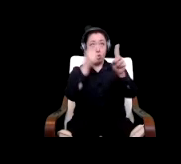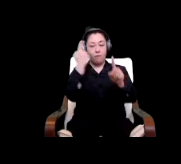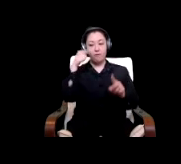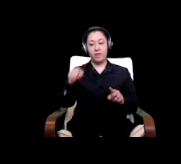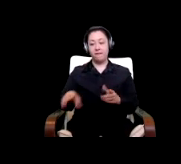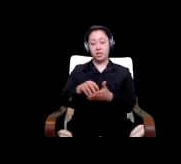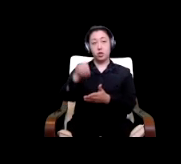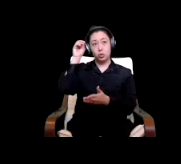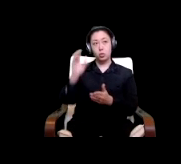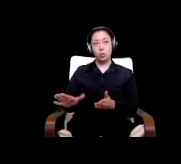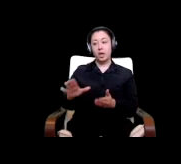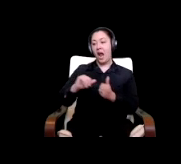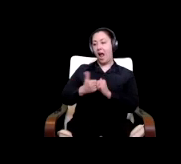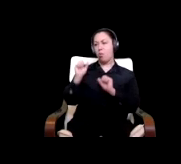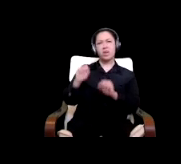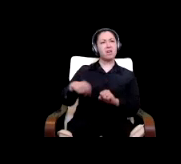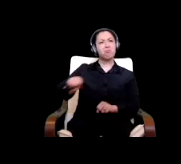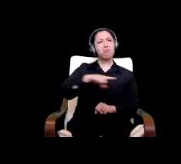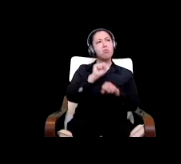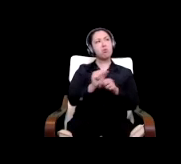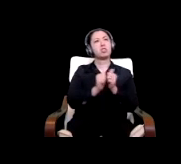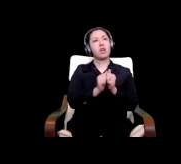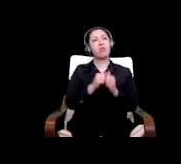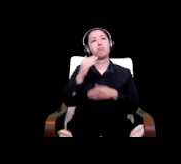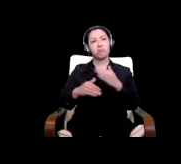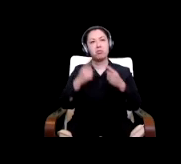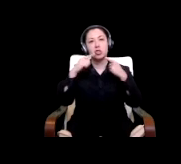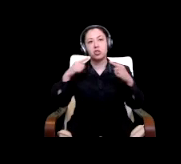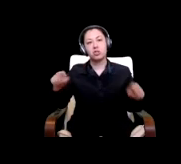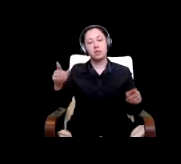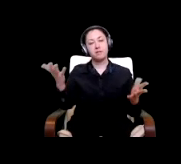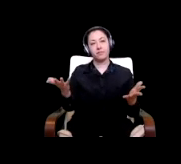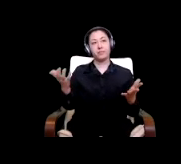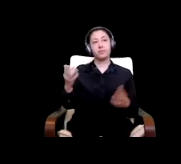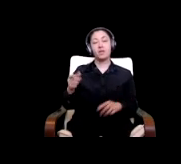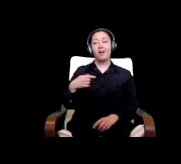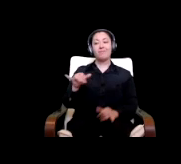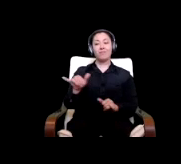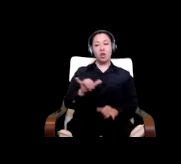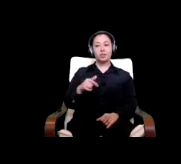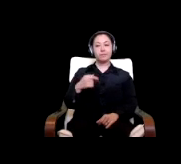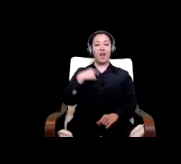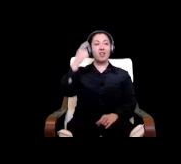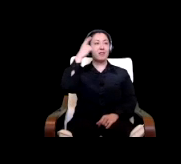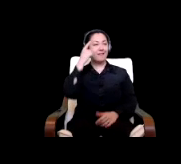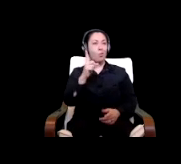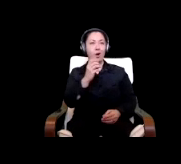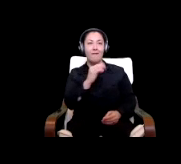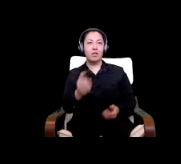that the most important thing you can do as professionals is to include parents as valued